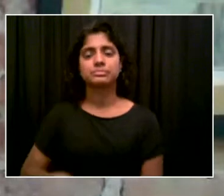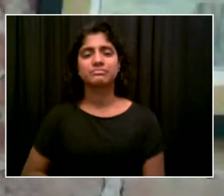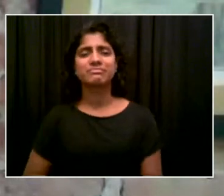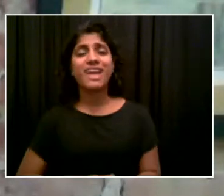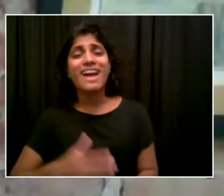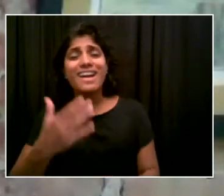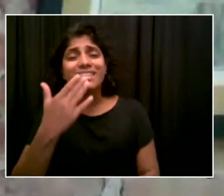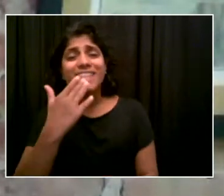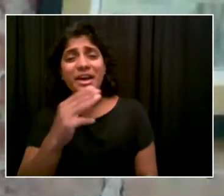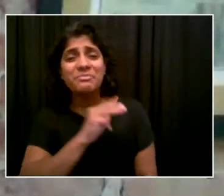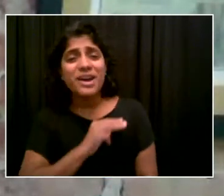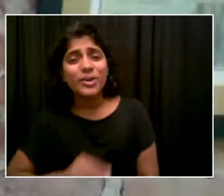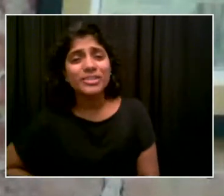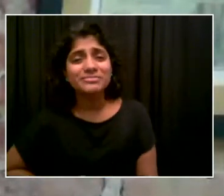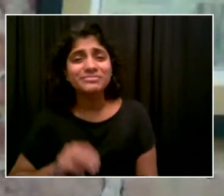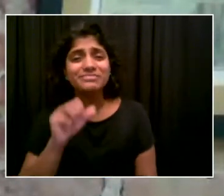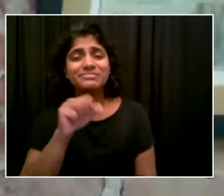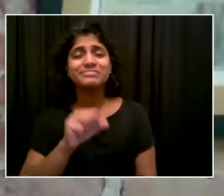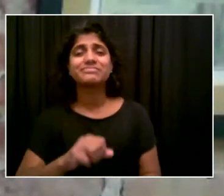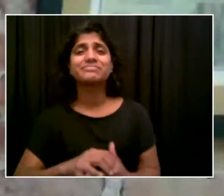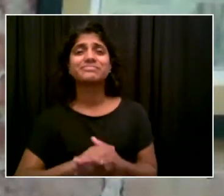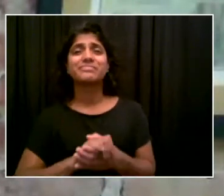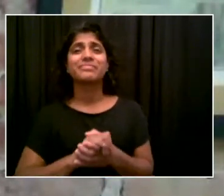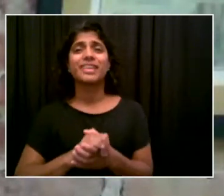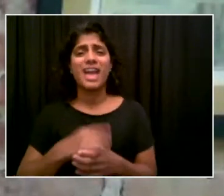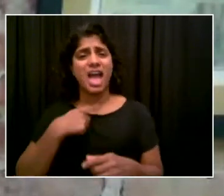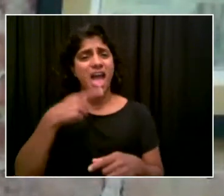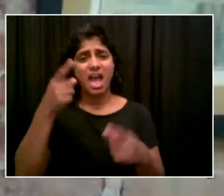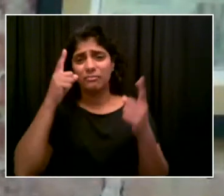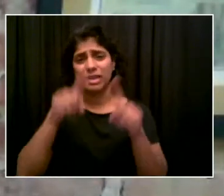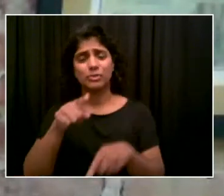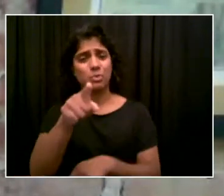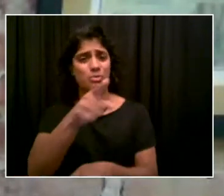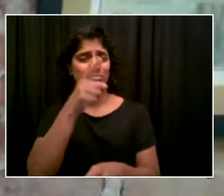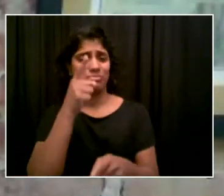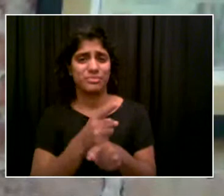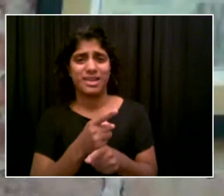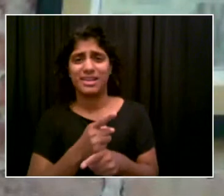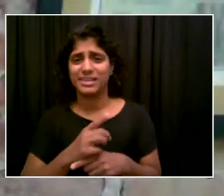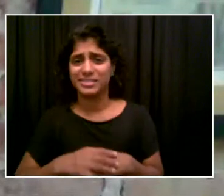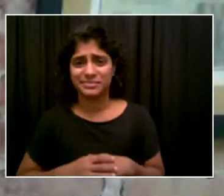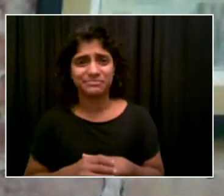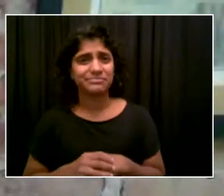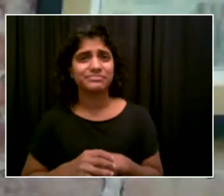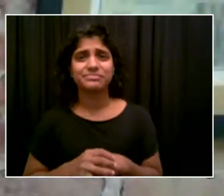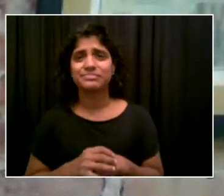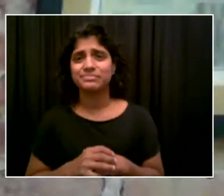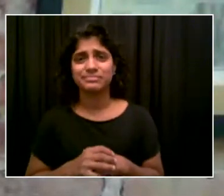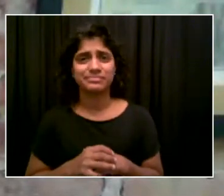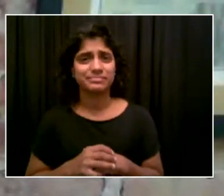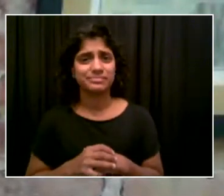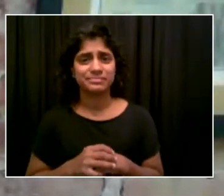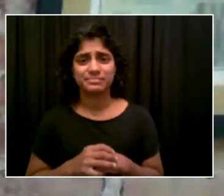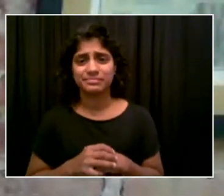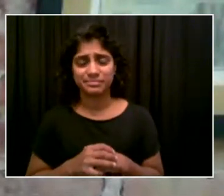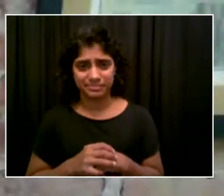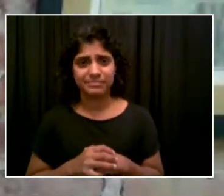FOR HAVING ME. LET ME ECHO WHAT COUNCILMEMBER REYNOSO JUST SAID.